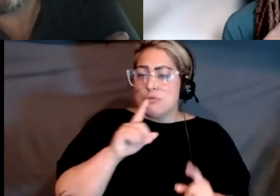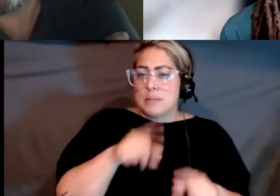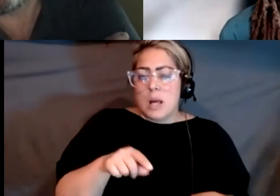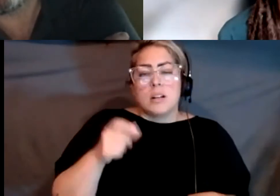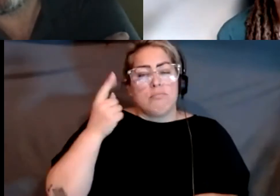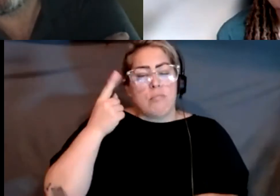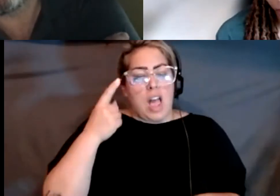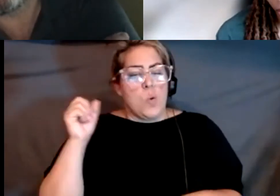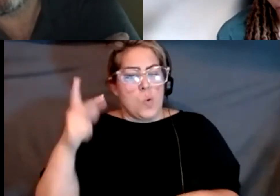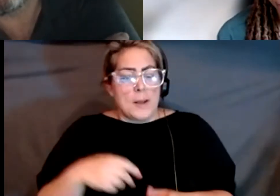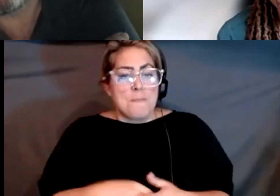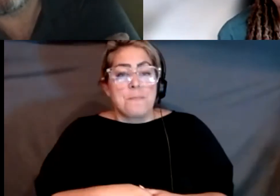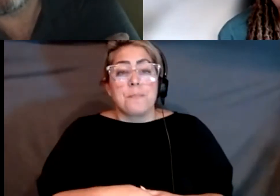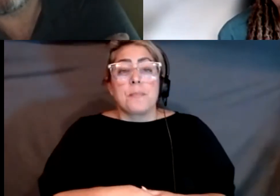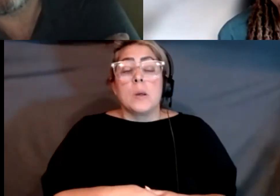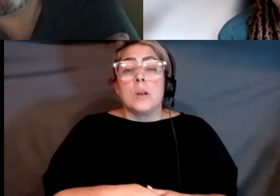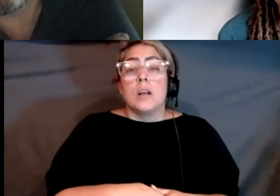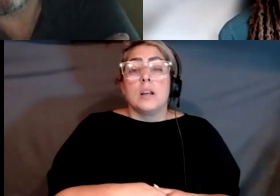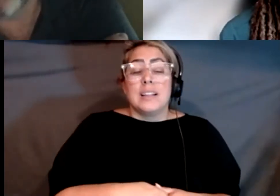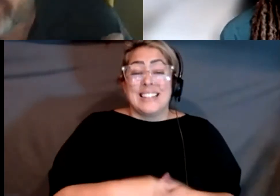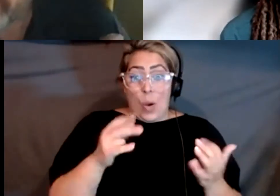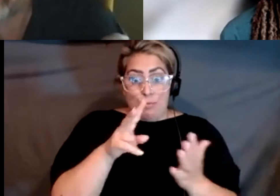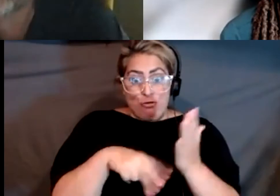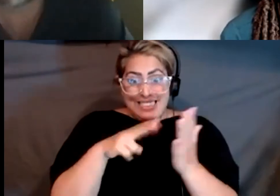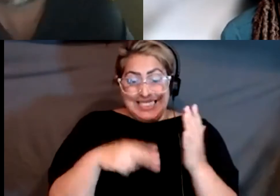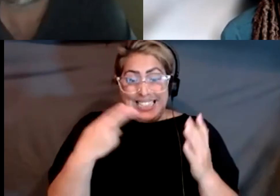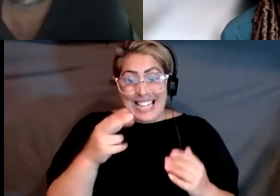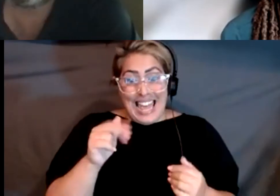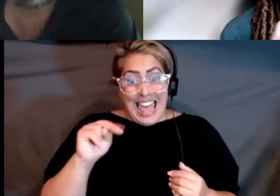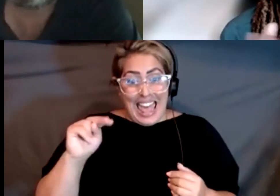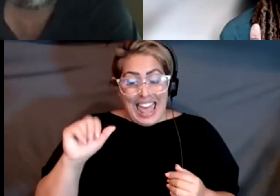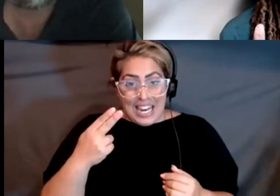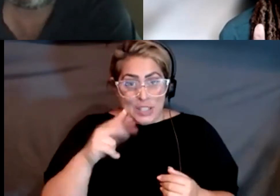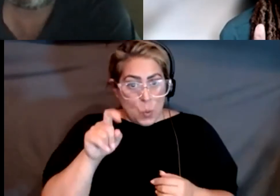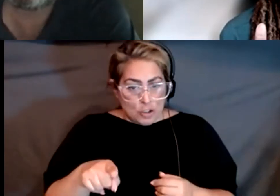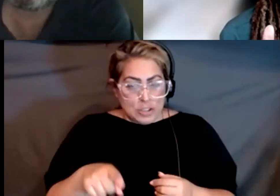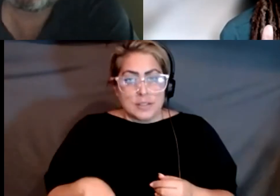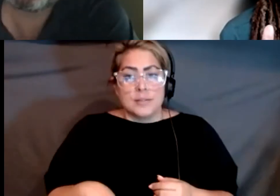it says from the facts sheets means noble